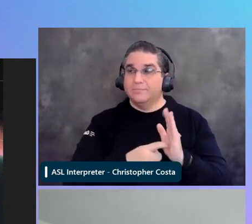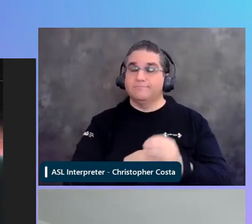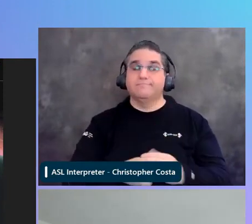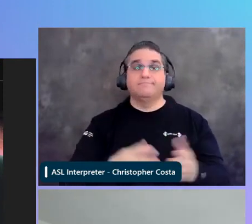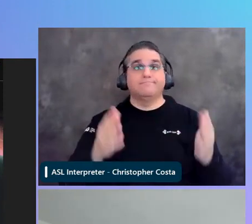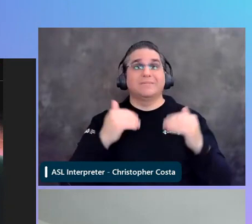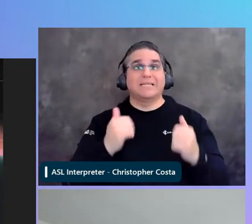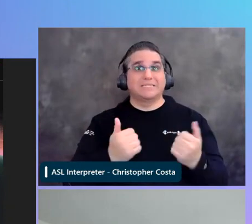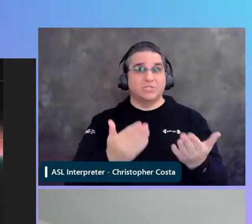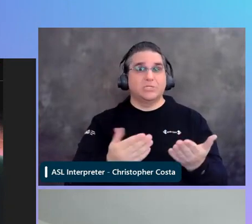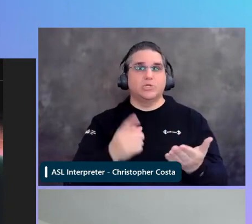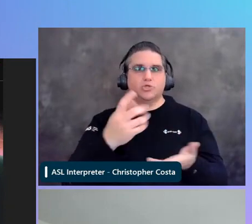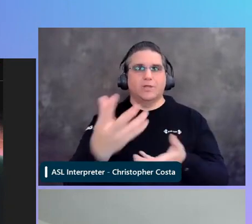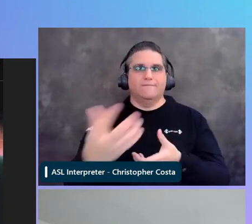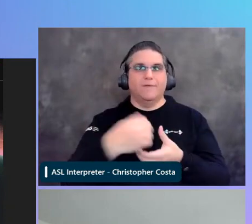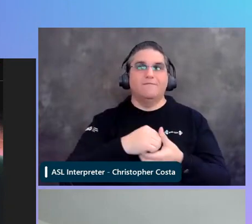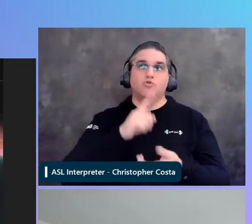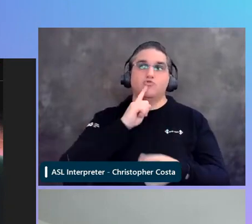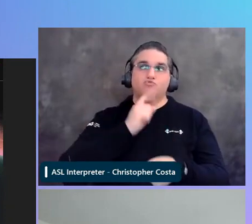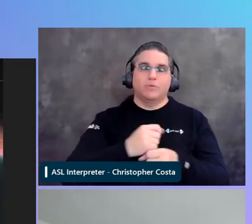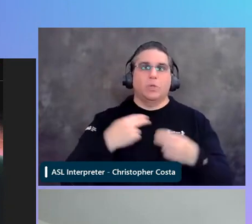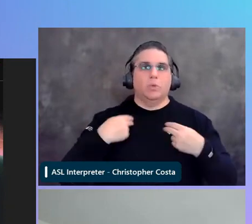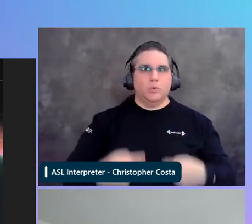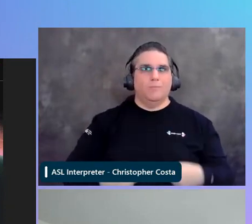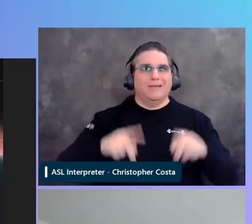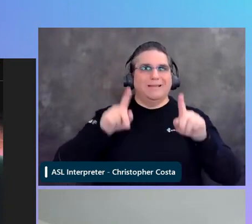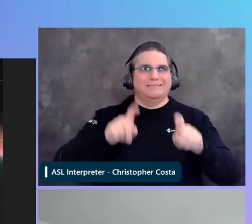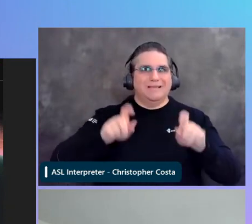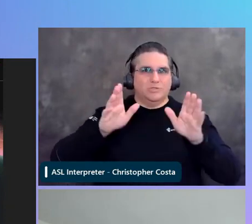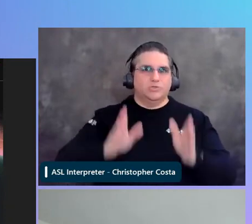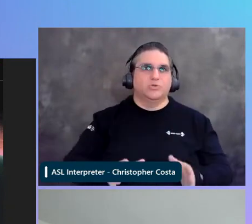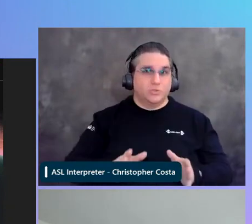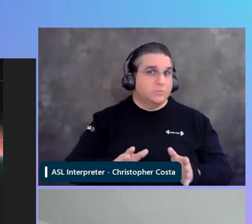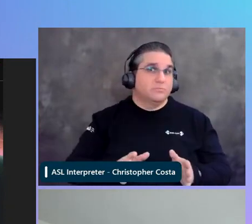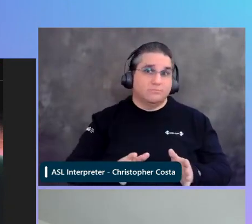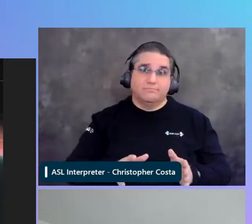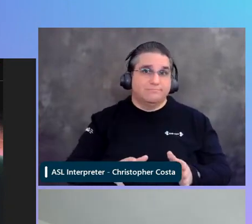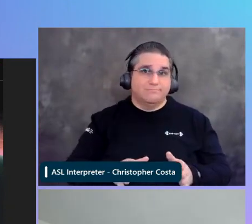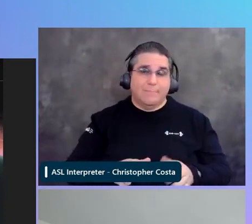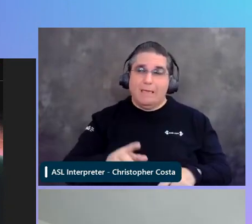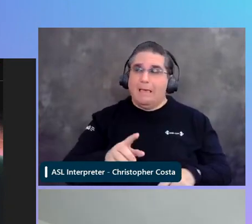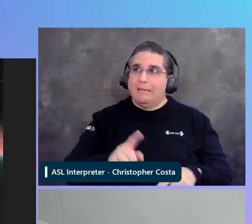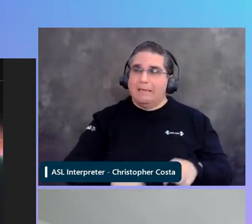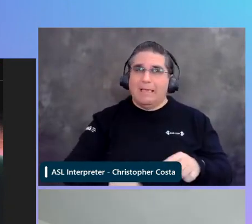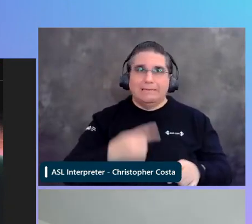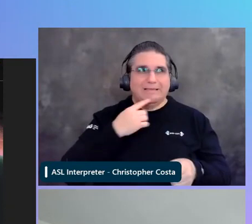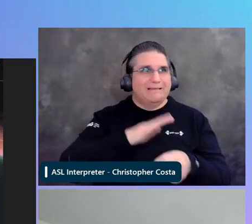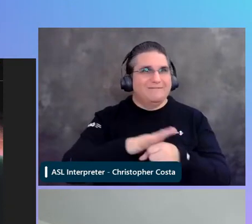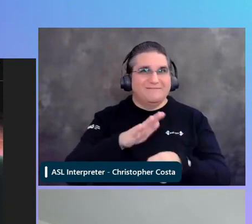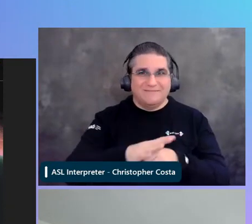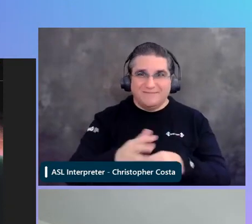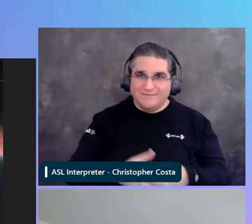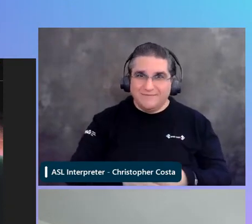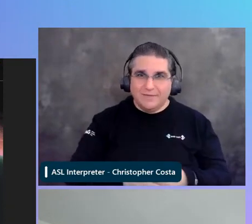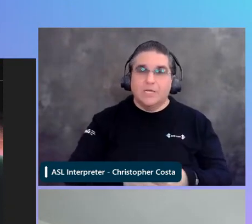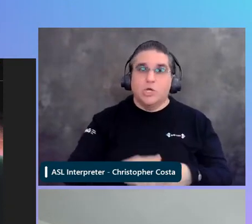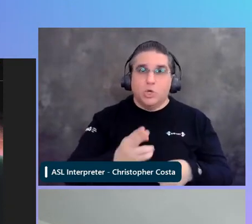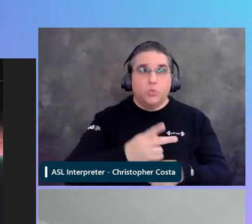process, right? Like this can't be overstated is just test with